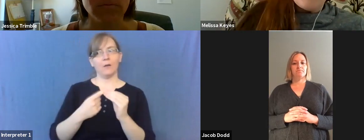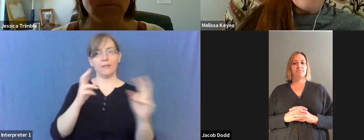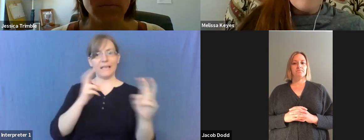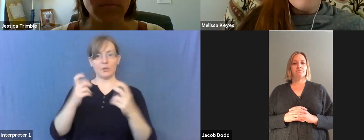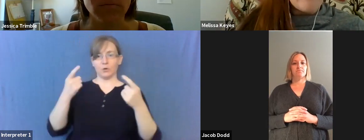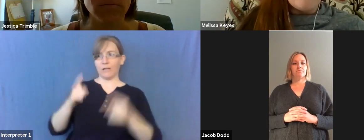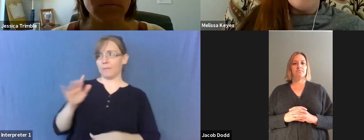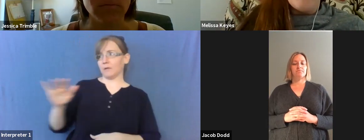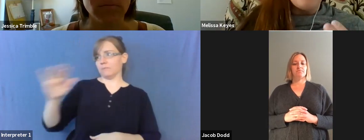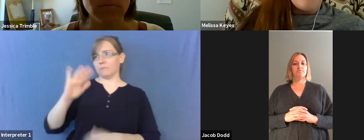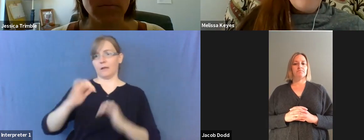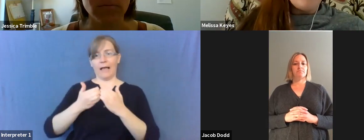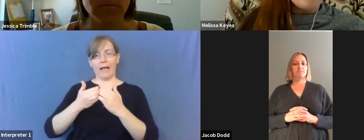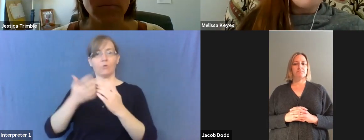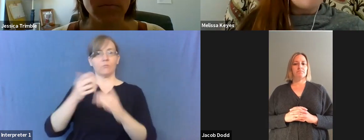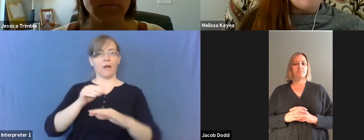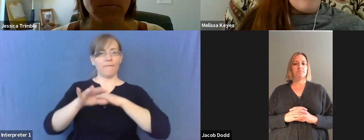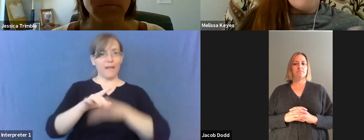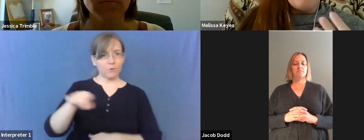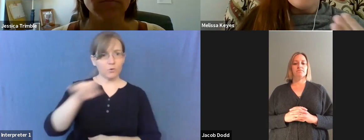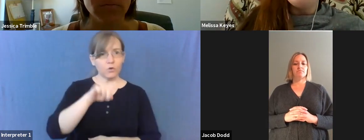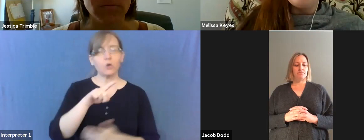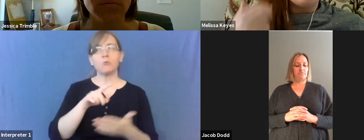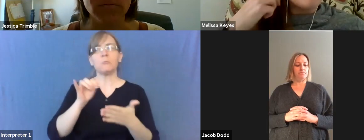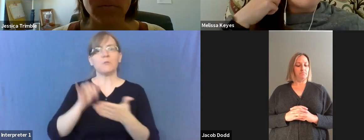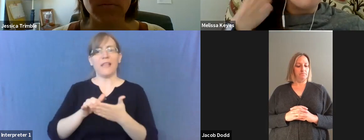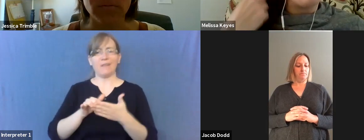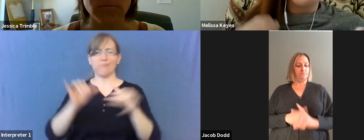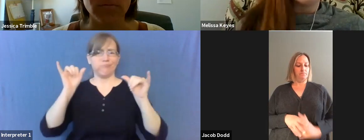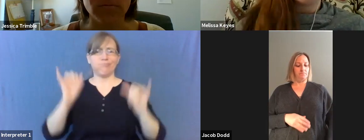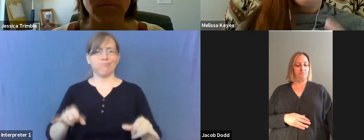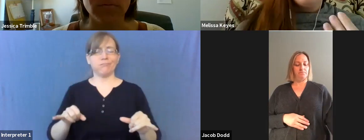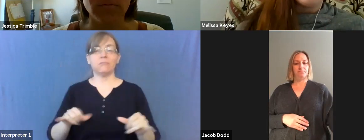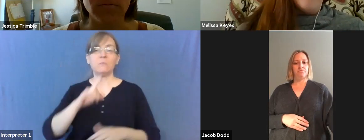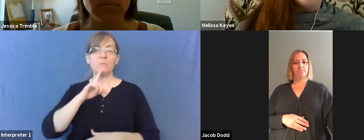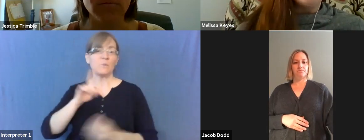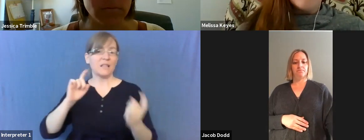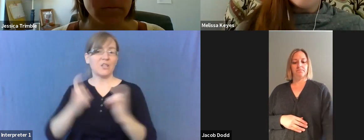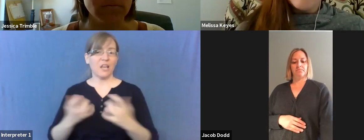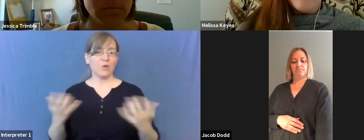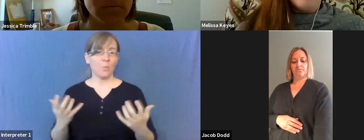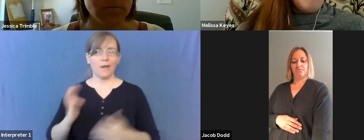So a lot of that hasn't changed, just our physical office and our ability to meet one-on-one with clients and things like that.